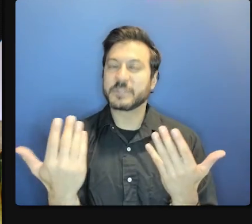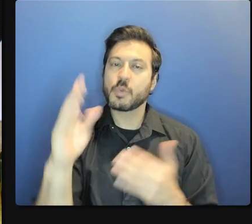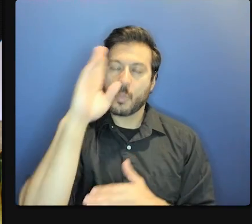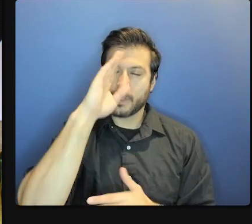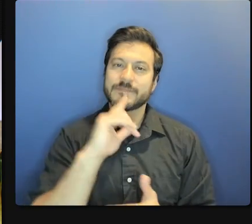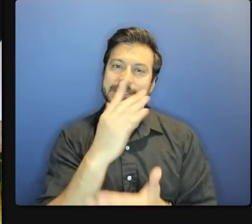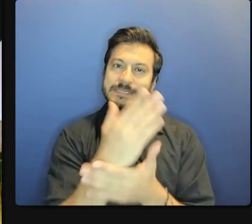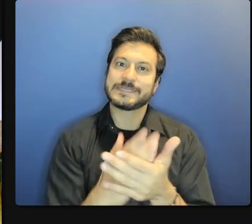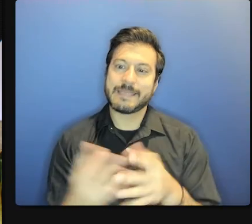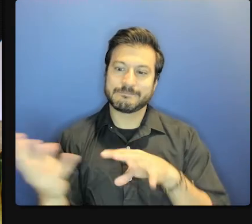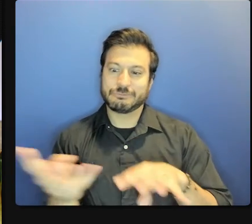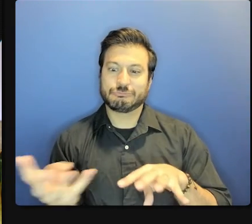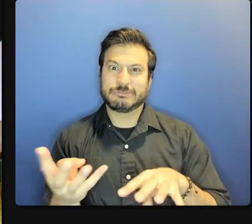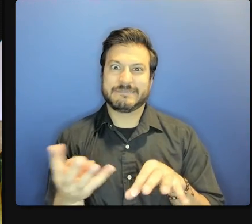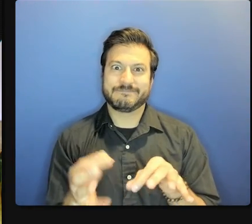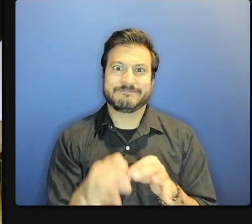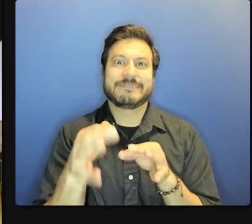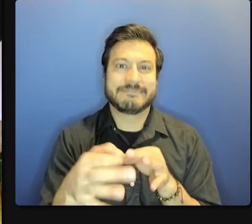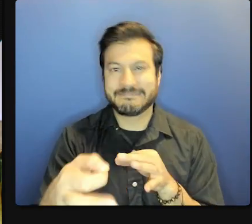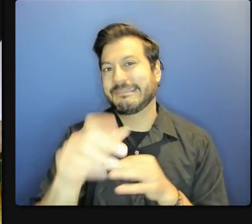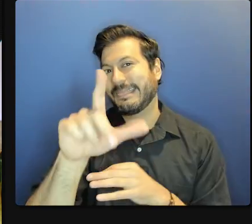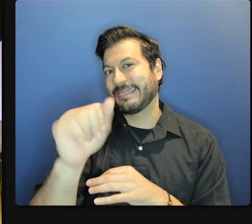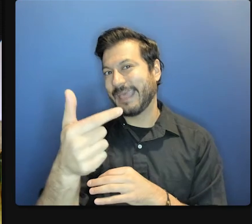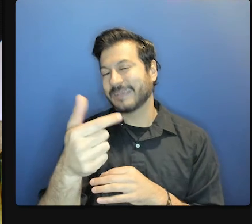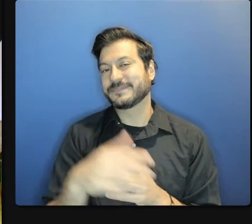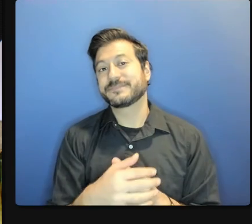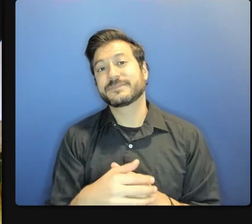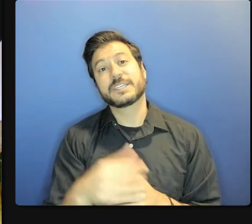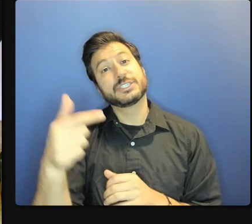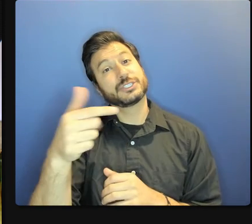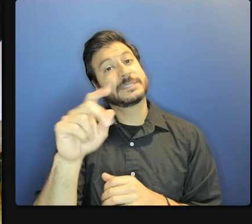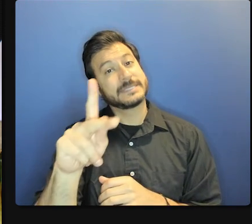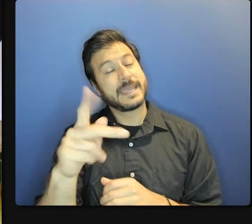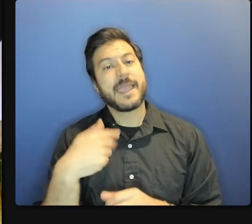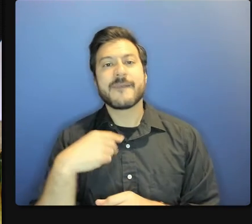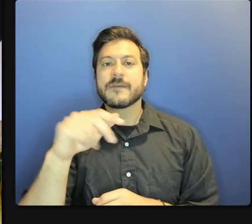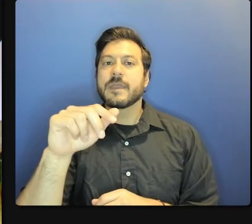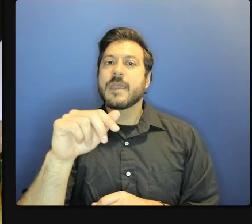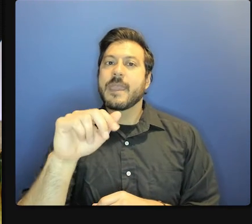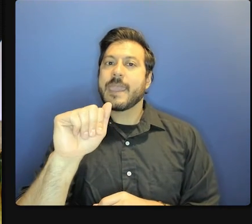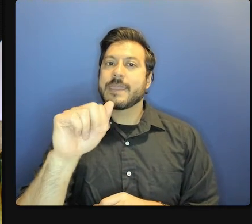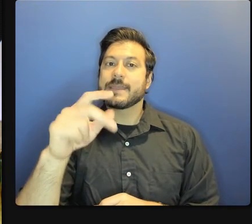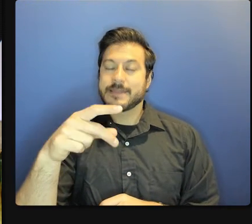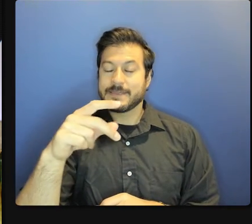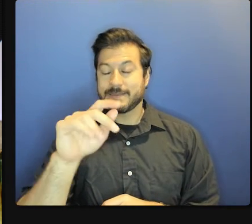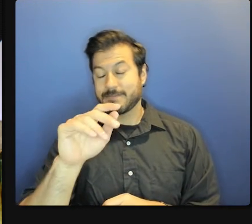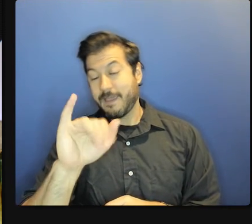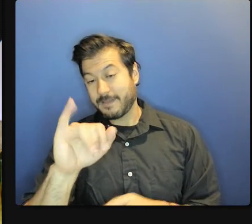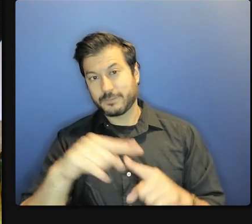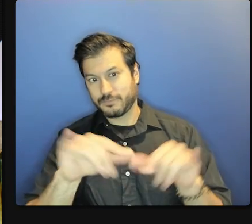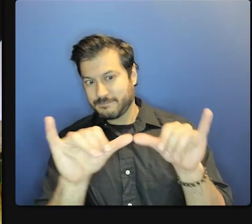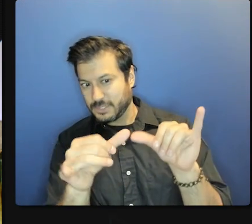There's going to, of course, be some stream-added latency. And the GDK includes APIs to measure this added latency,